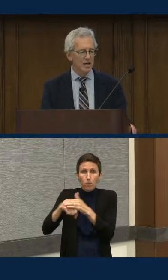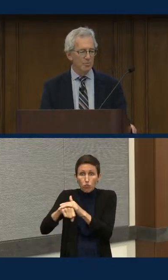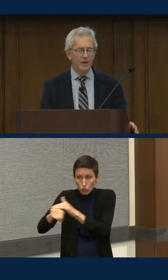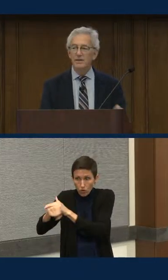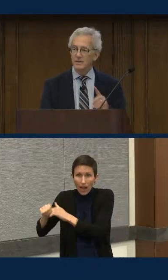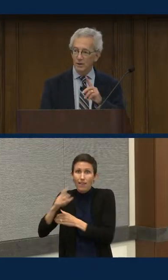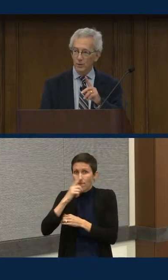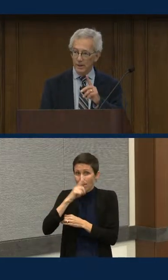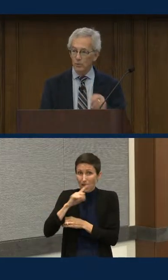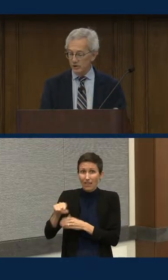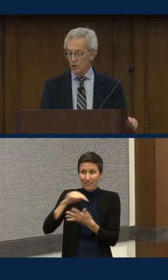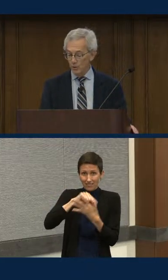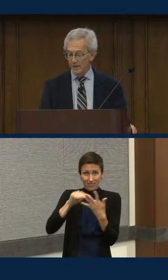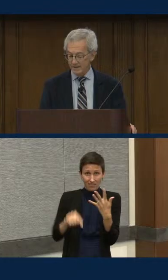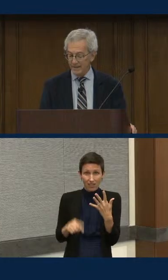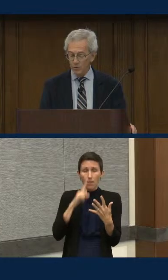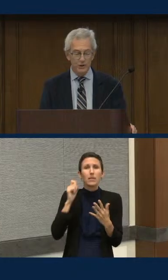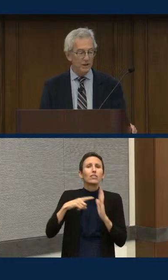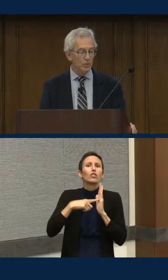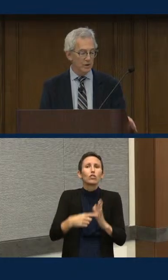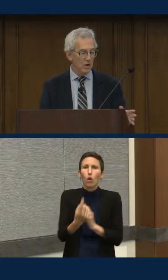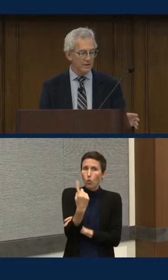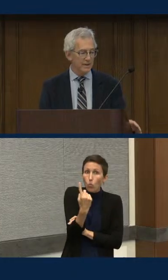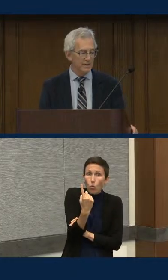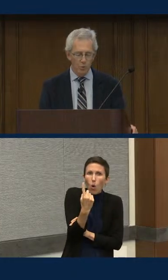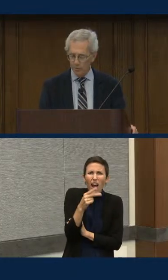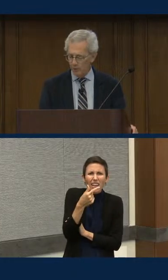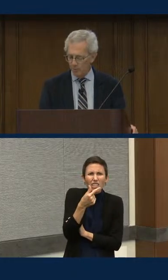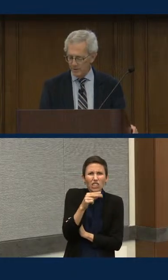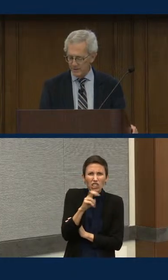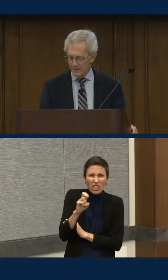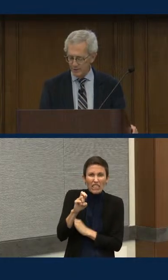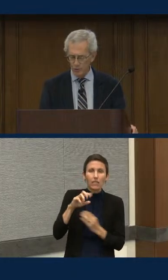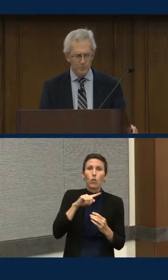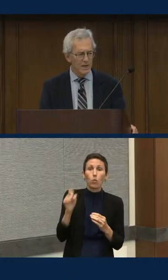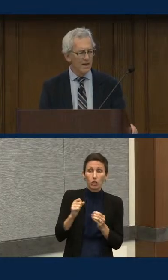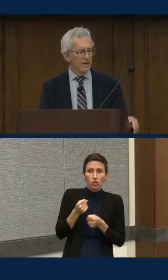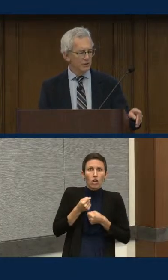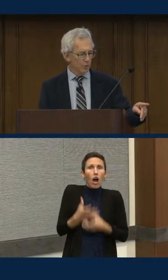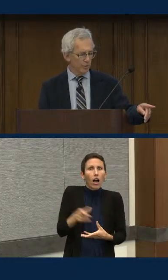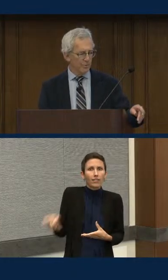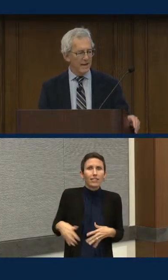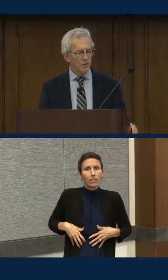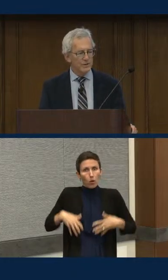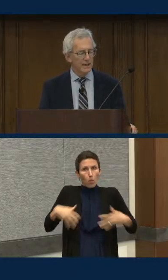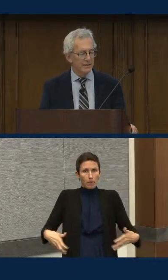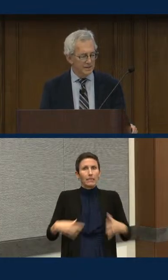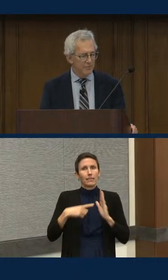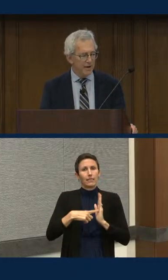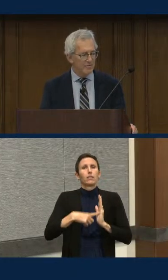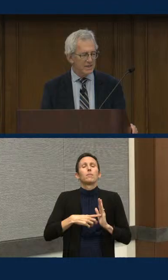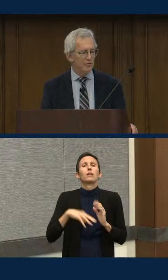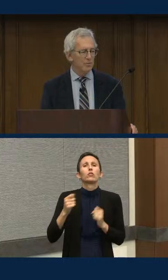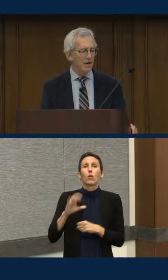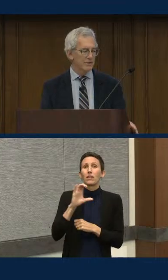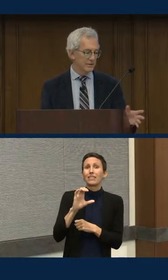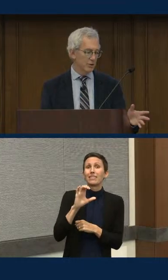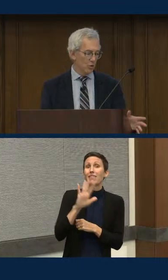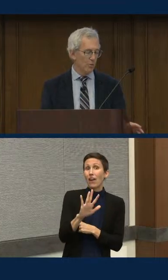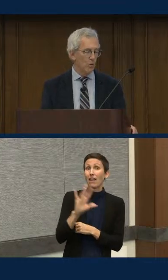strains because it was shown a single gene was causing the